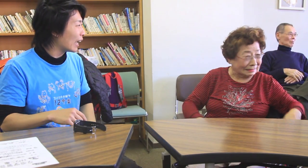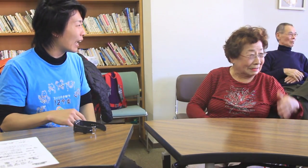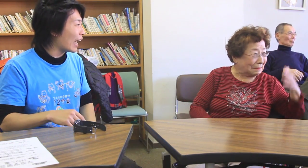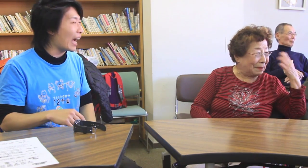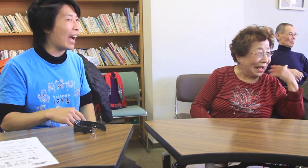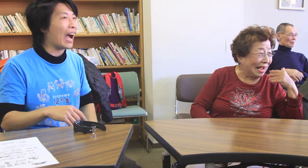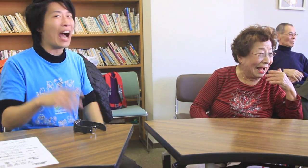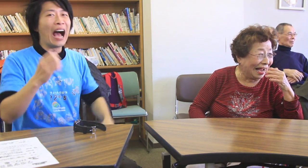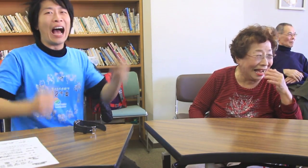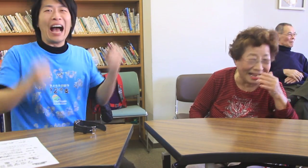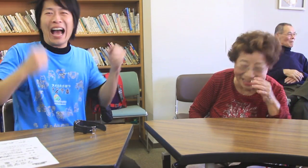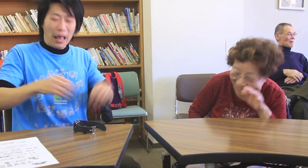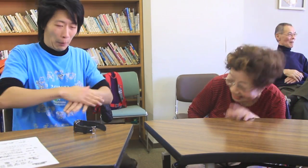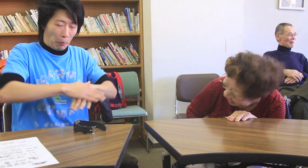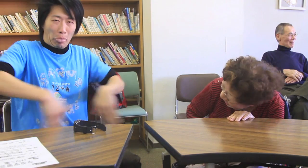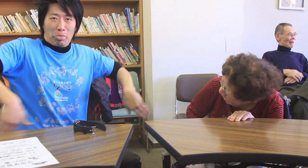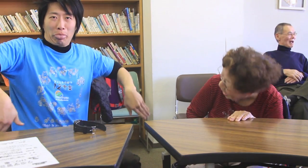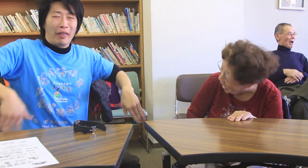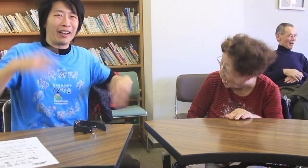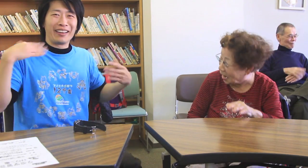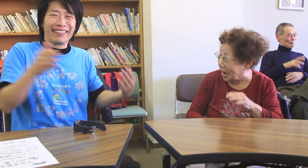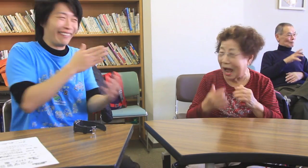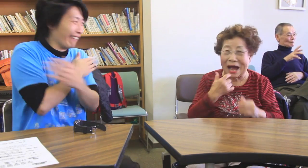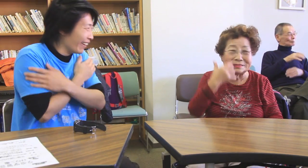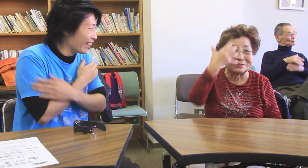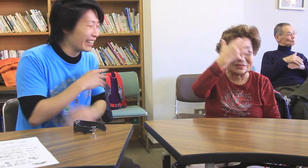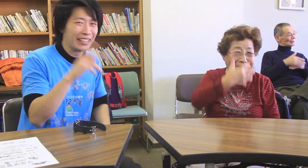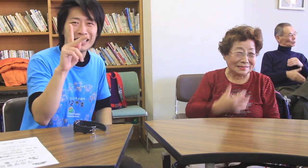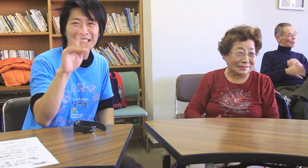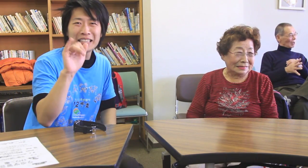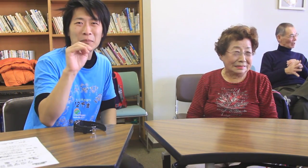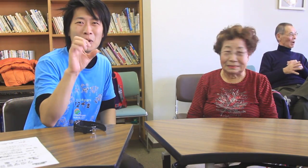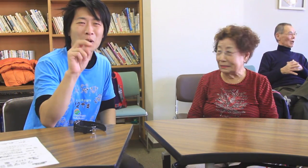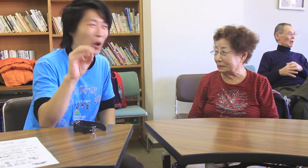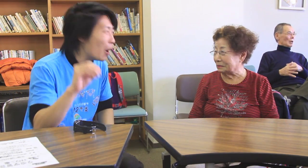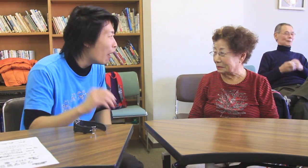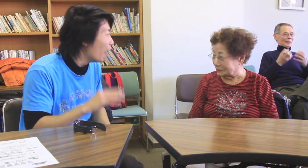We didn't have any pants. So if you ran, your kimono would split down the middle.